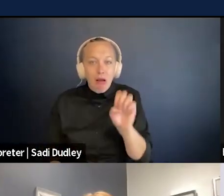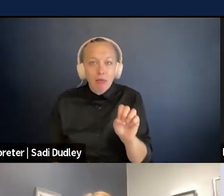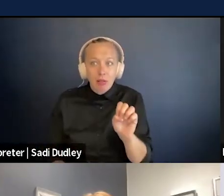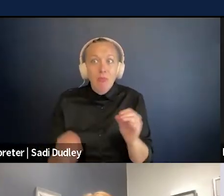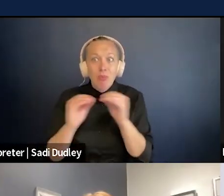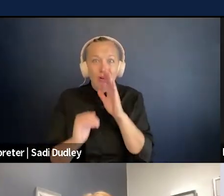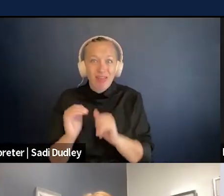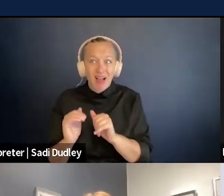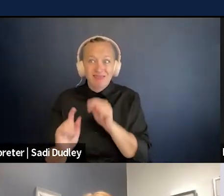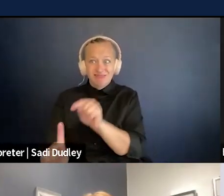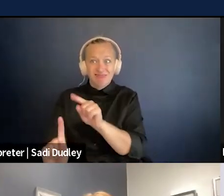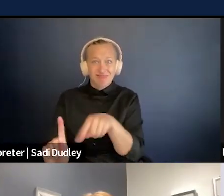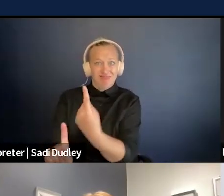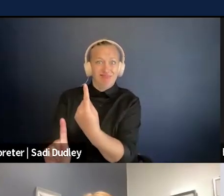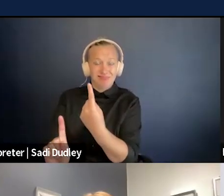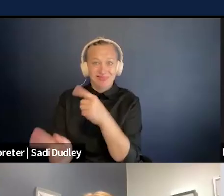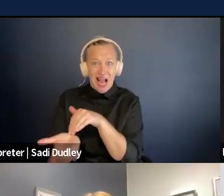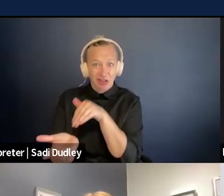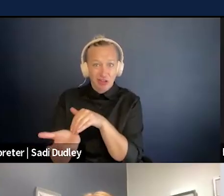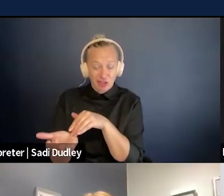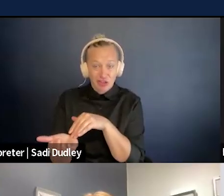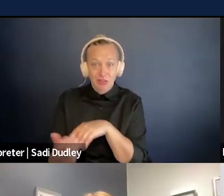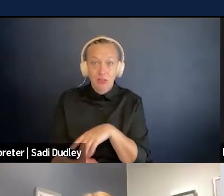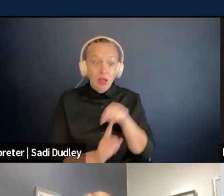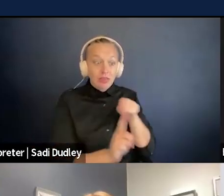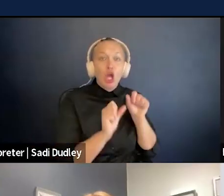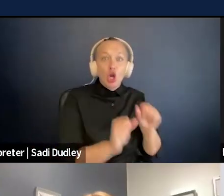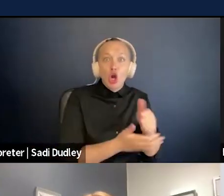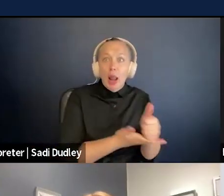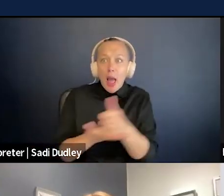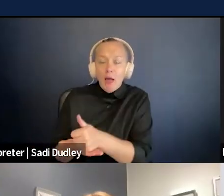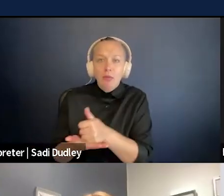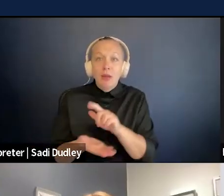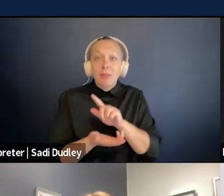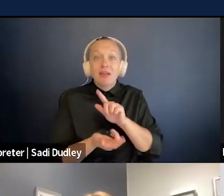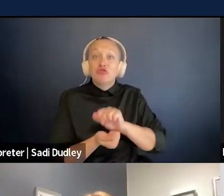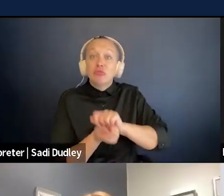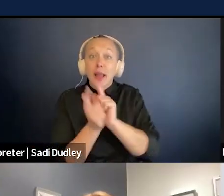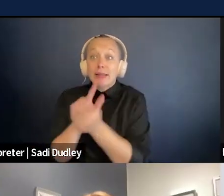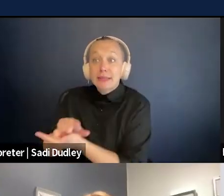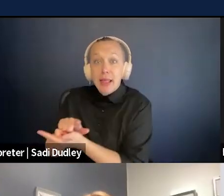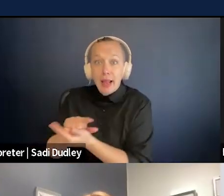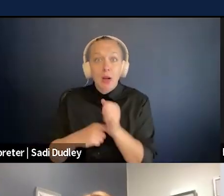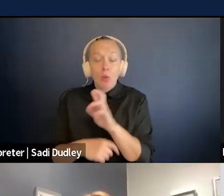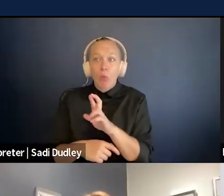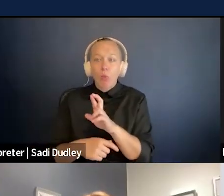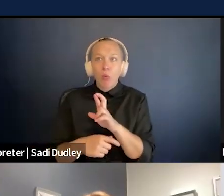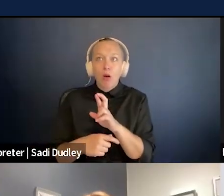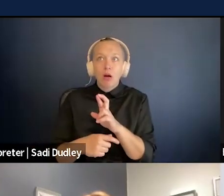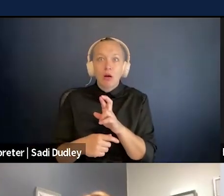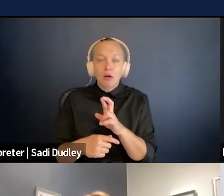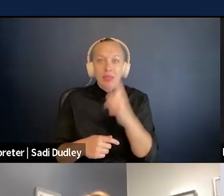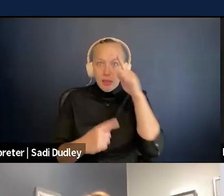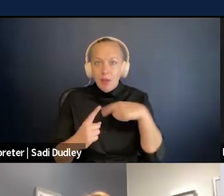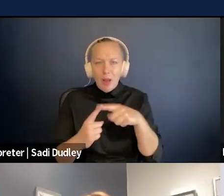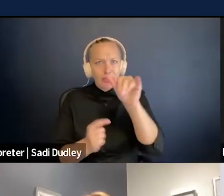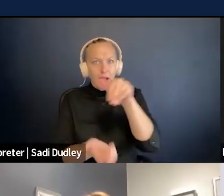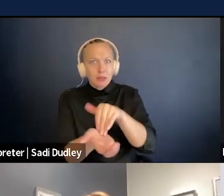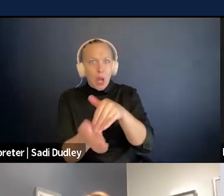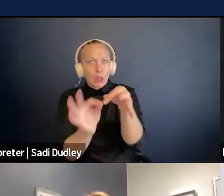Yeah, kind of, like, translated, use the other word, any other word for… to the doctor, so that need can be met.